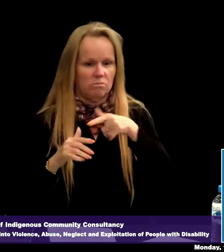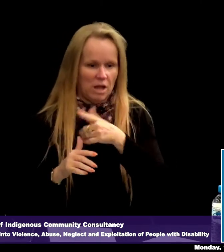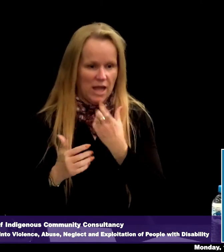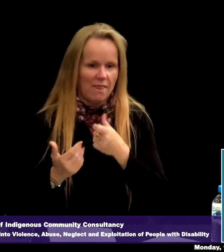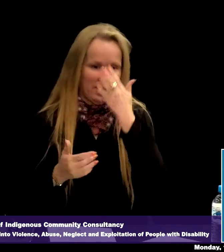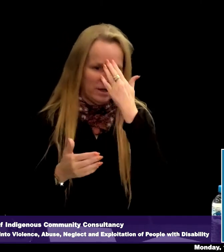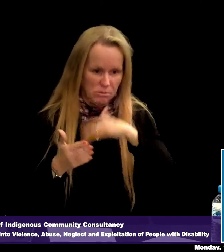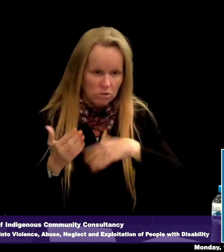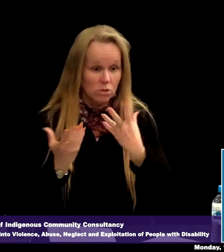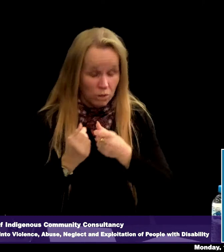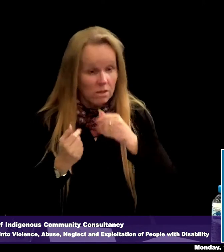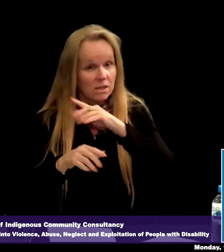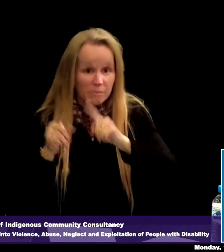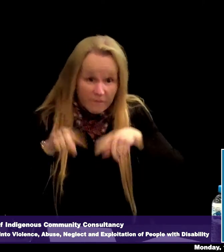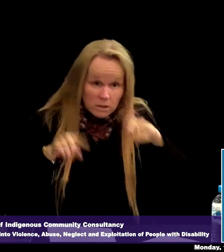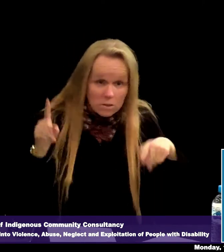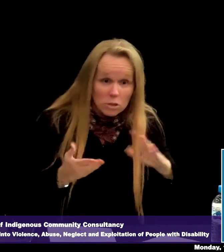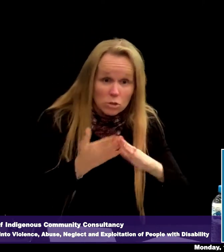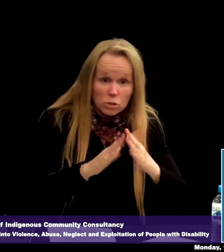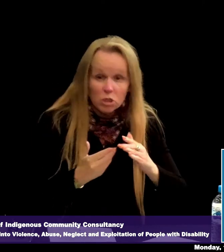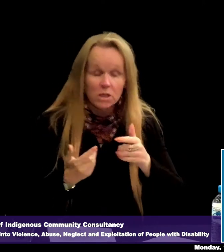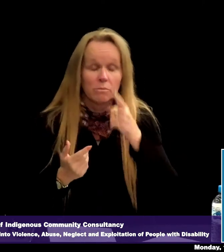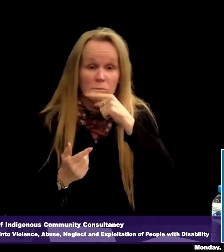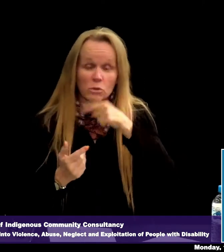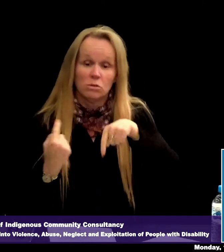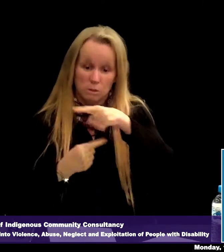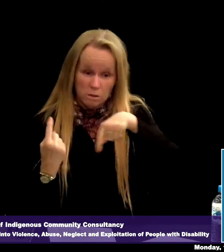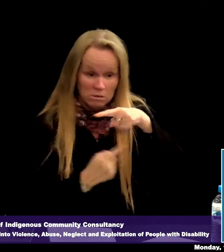As I was growing up, I had many experiences with a variety of people in the community,